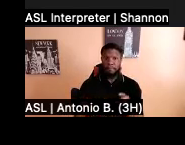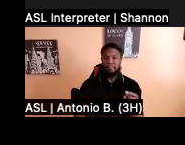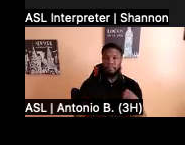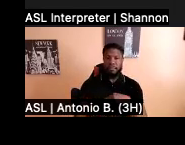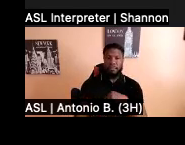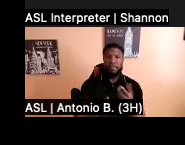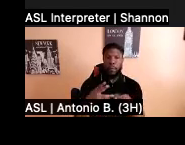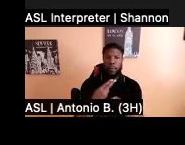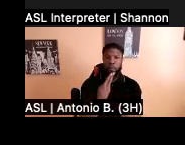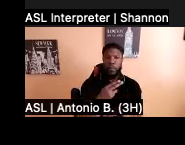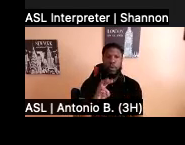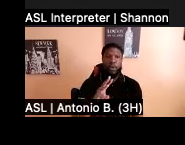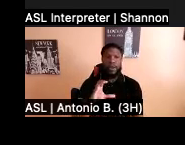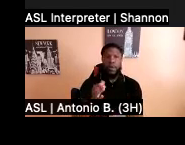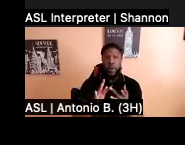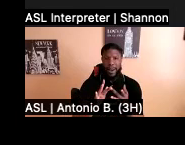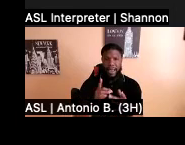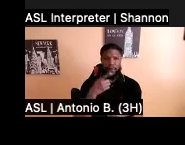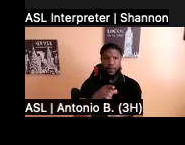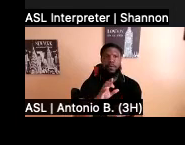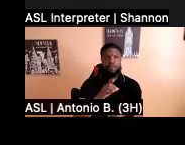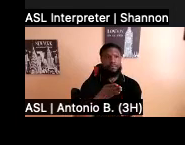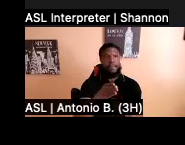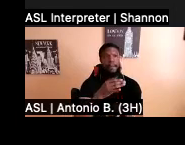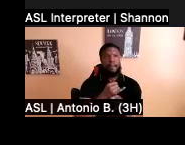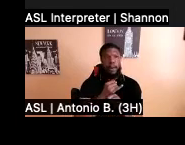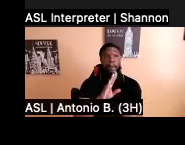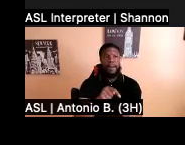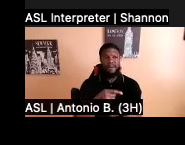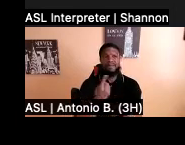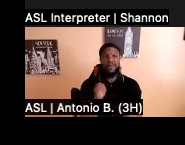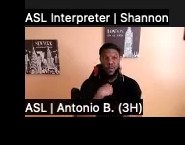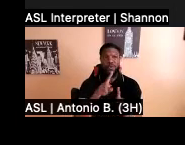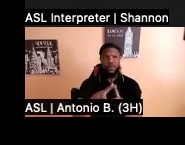campus students, but just recently started using it for our correction students as well. [Mohsine,